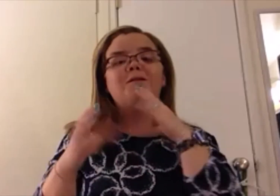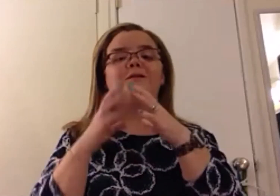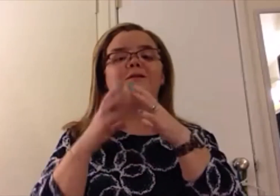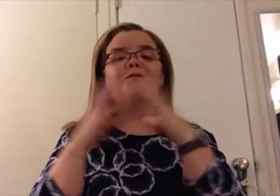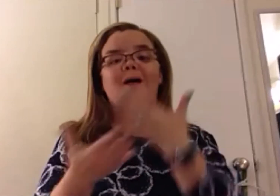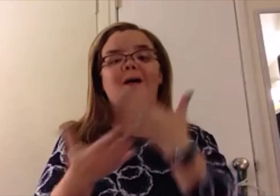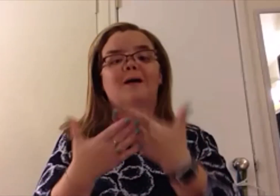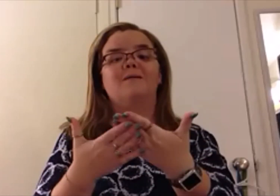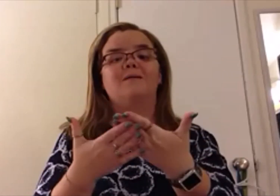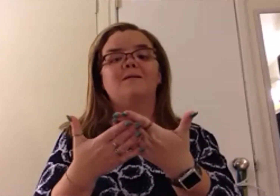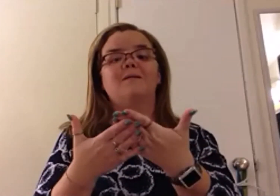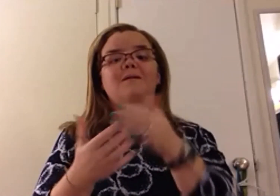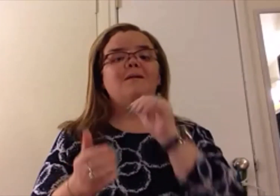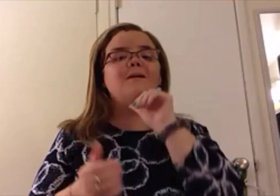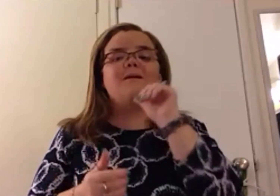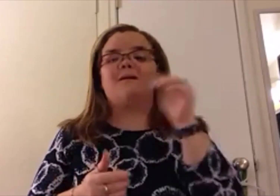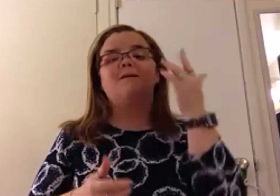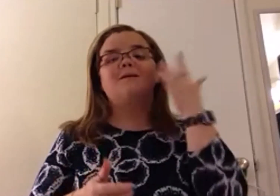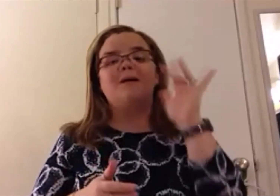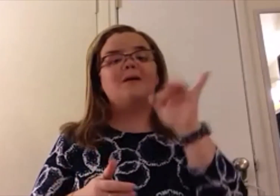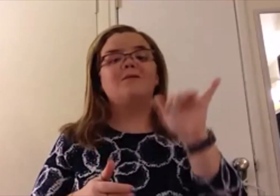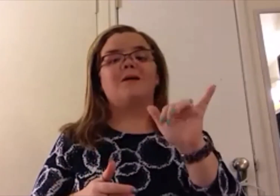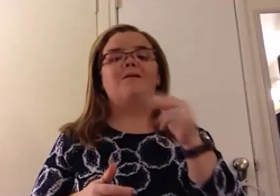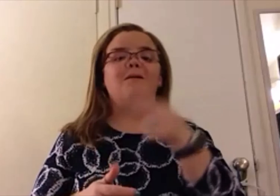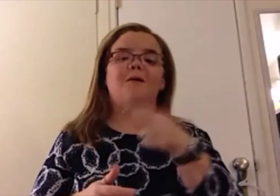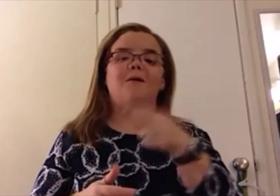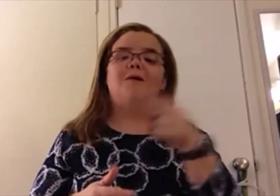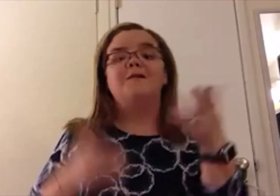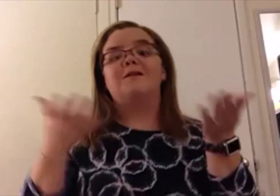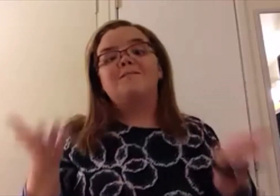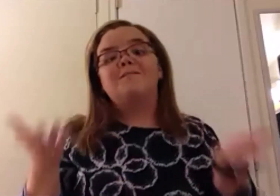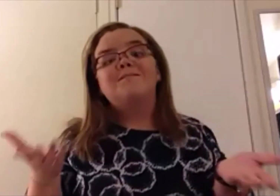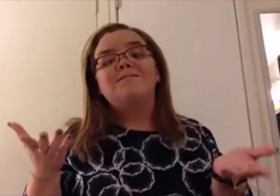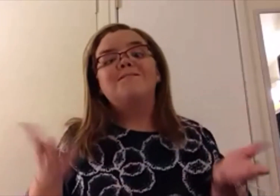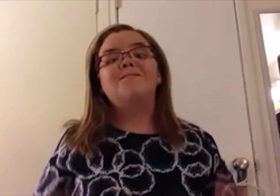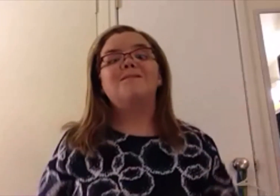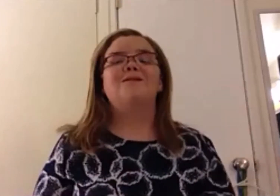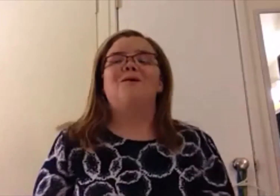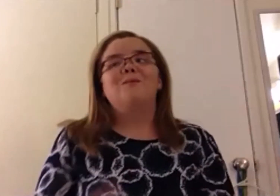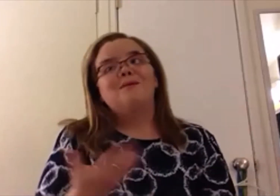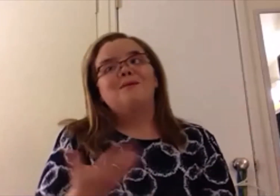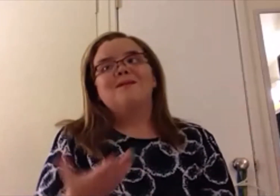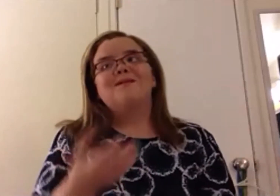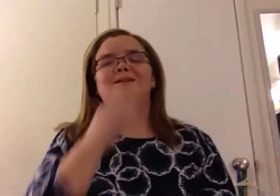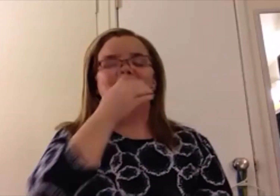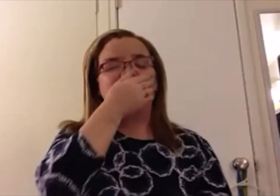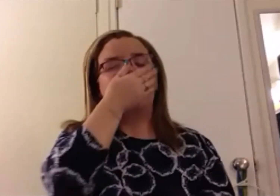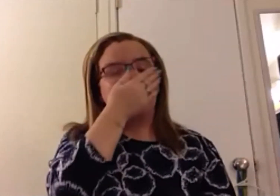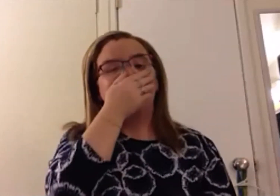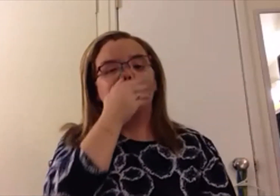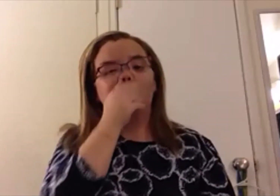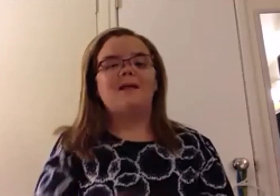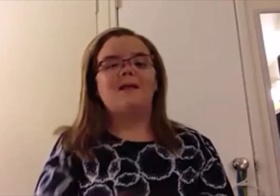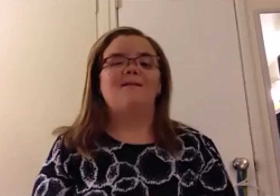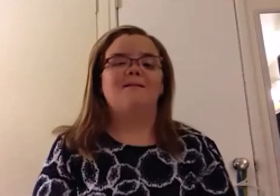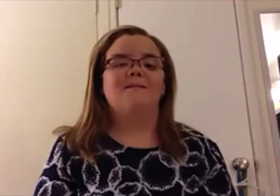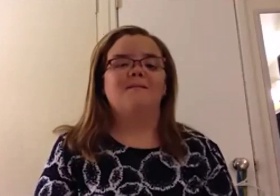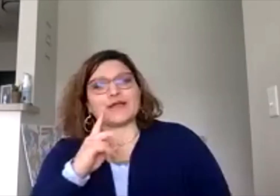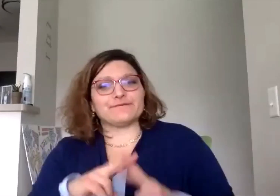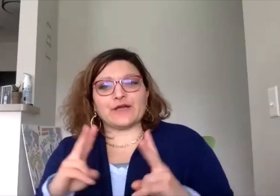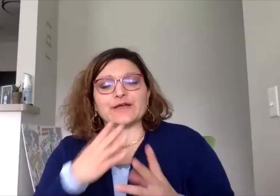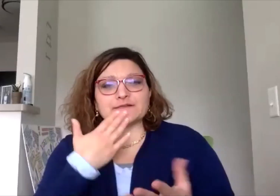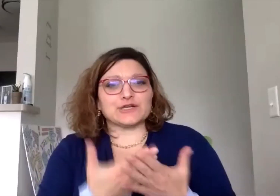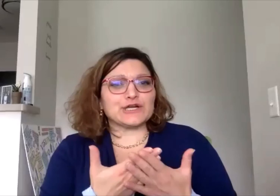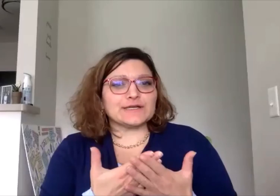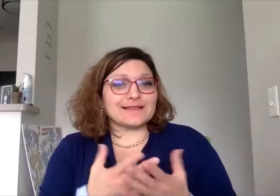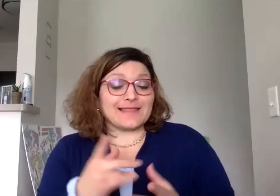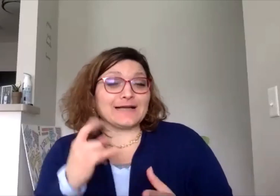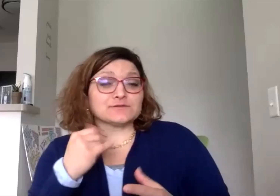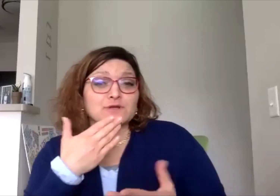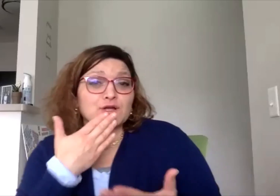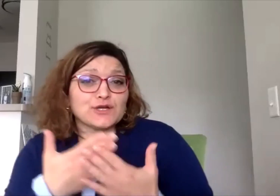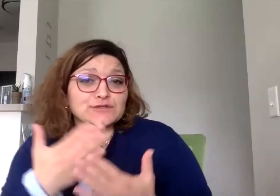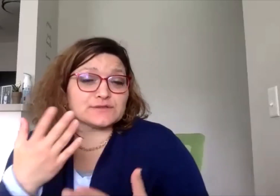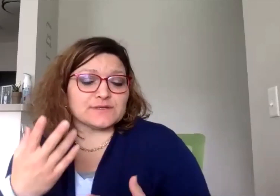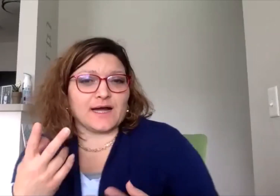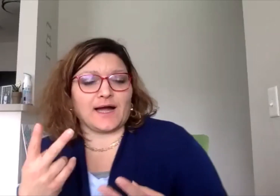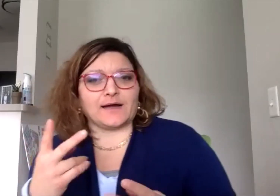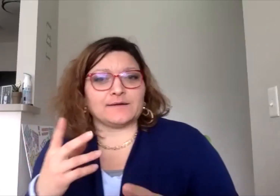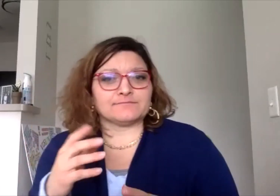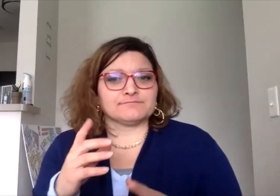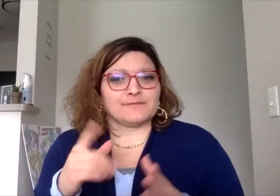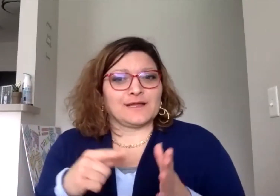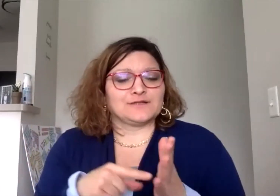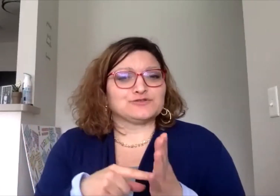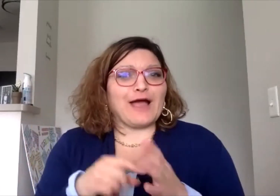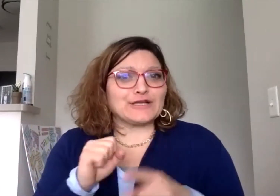well it doesn't sound like i'm hard of hearing so yeah. Very very good that's good to um